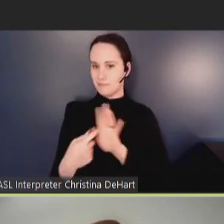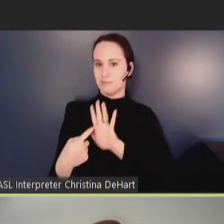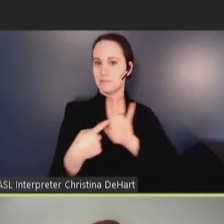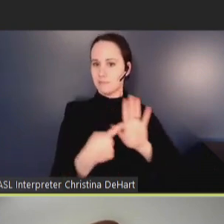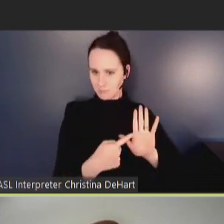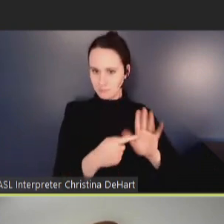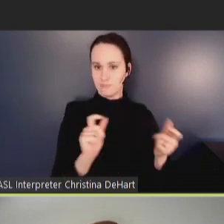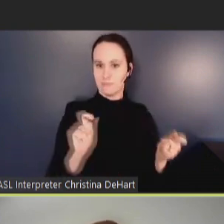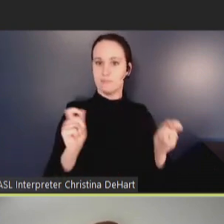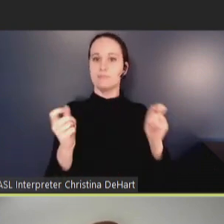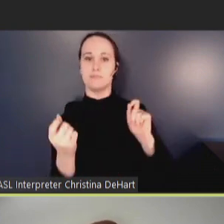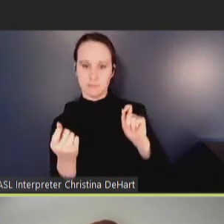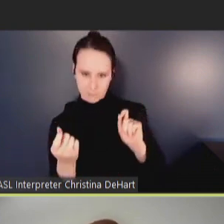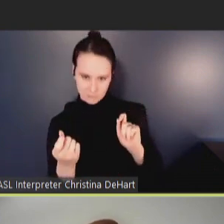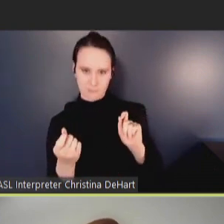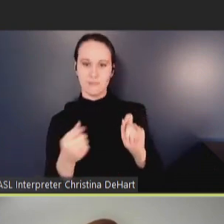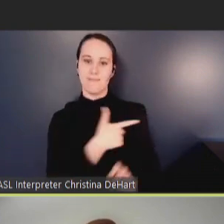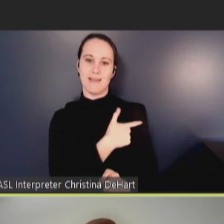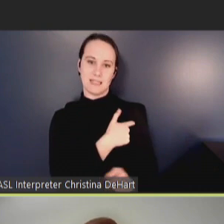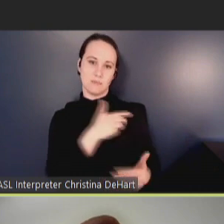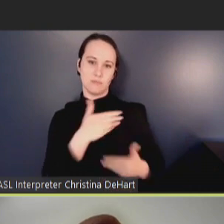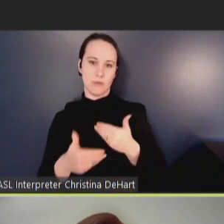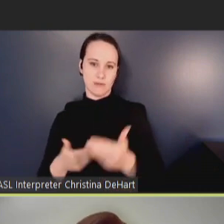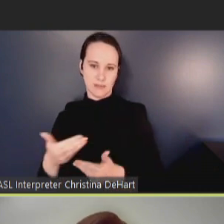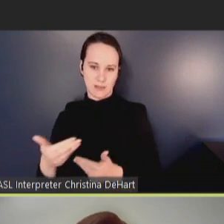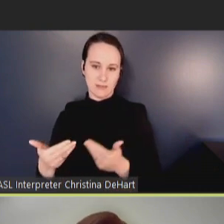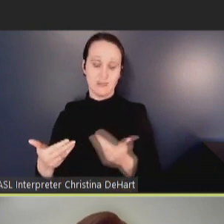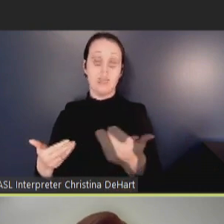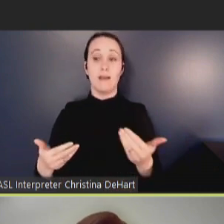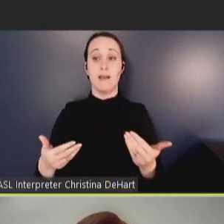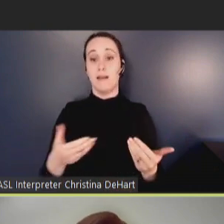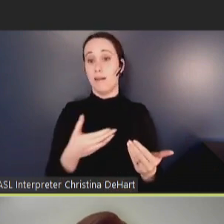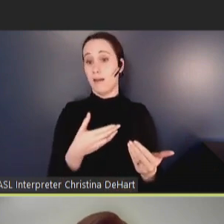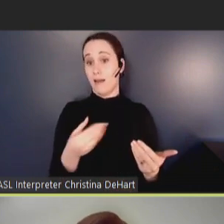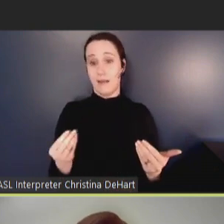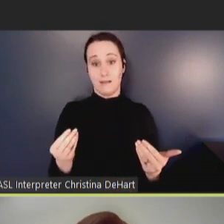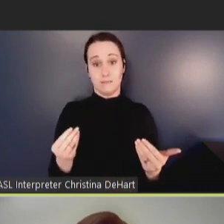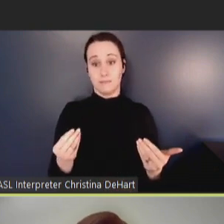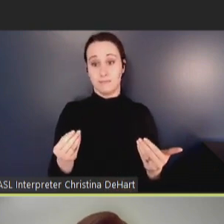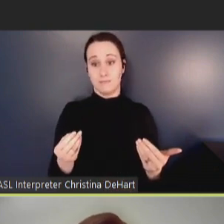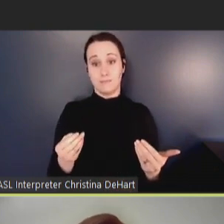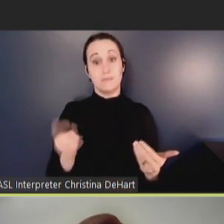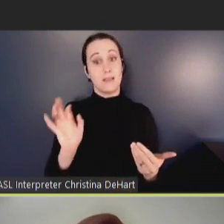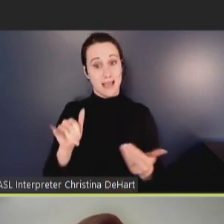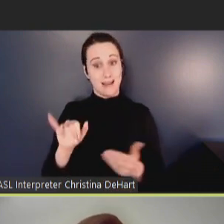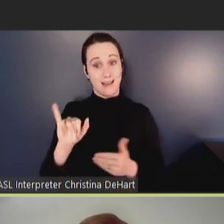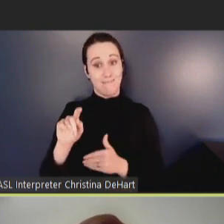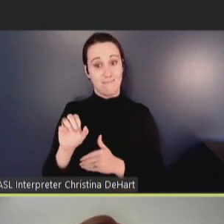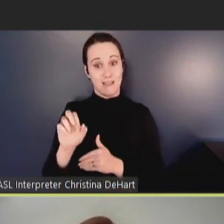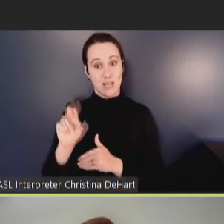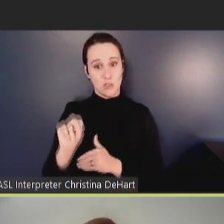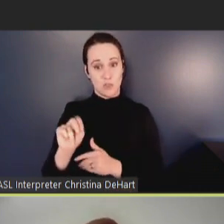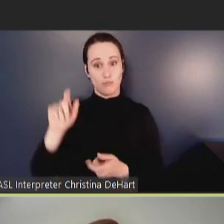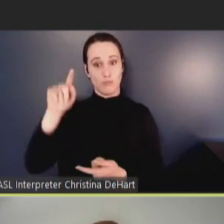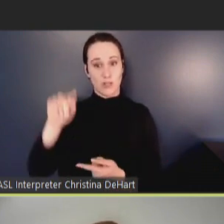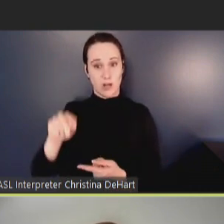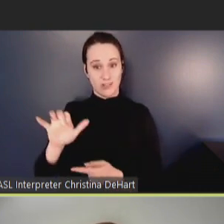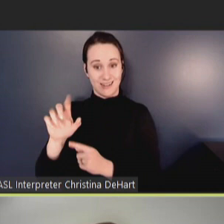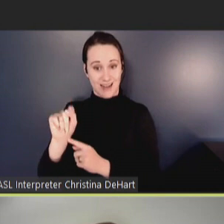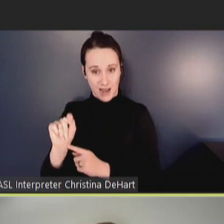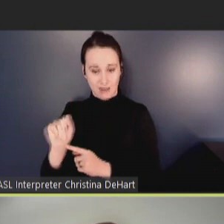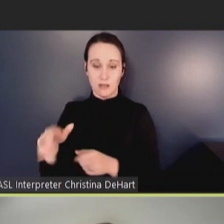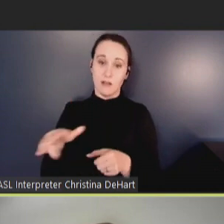commercialization of vaccines and the Inflation Reduction Act coverage policies. And so,